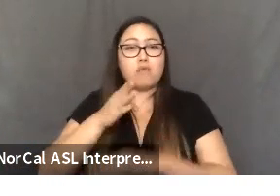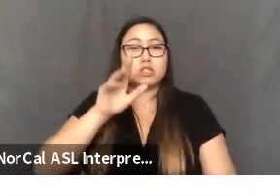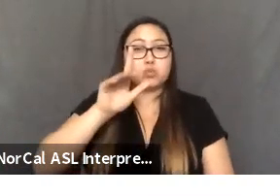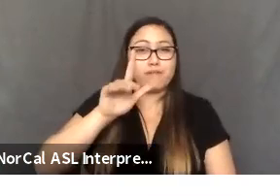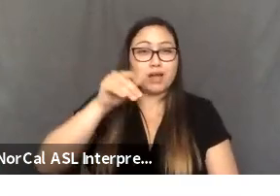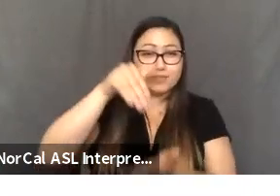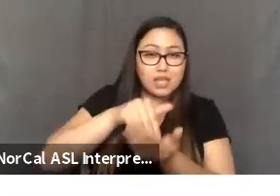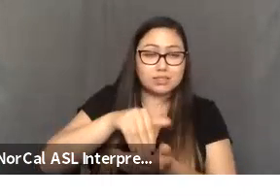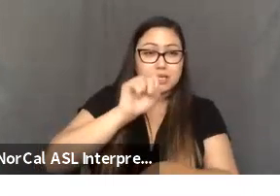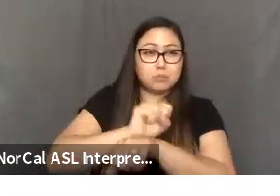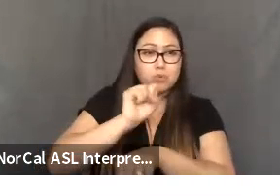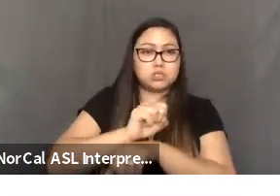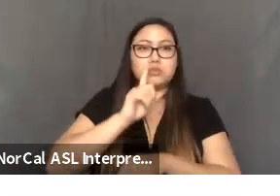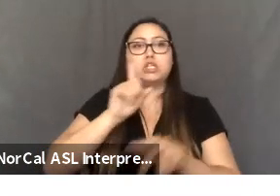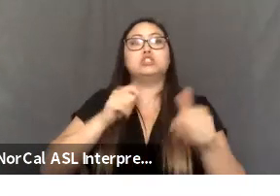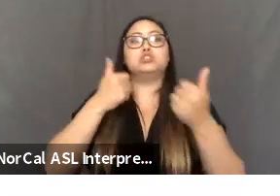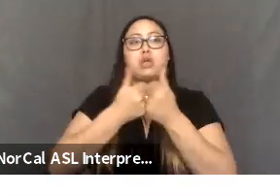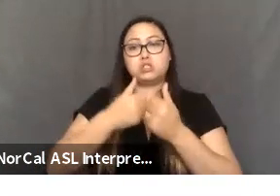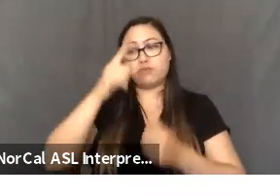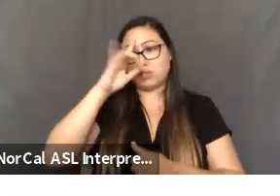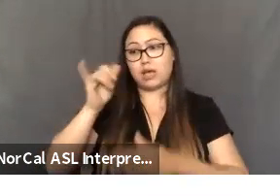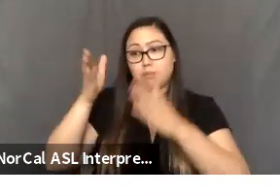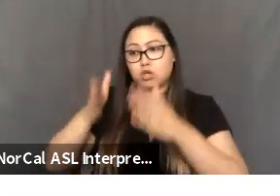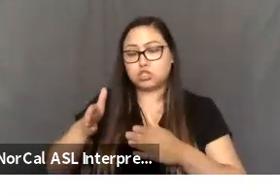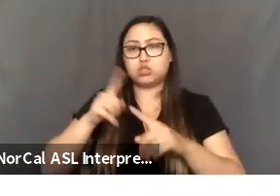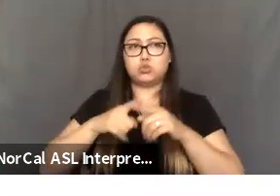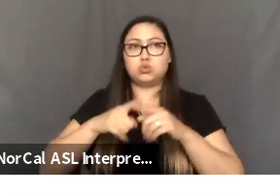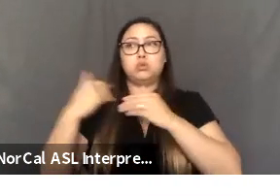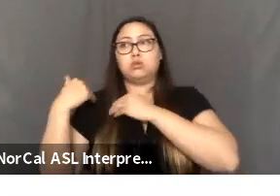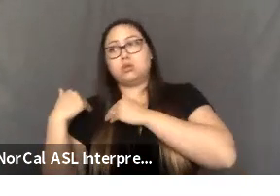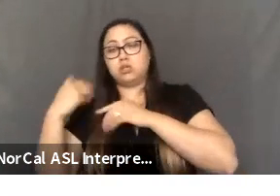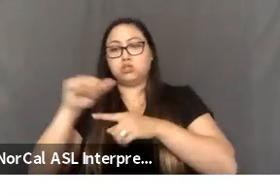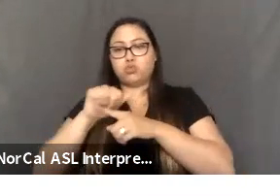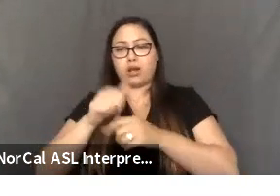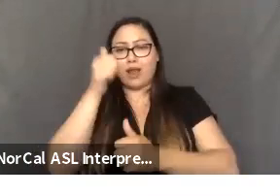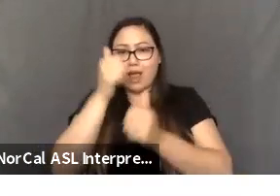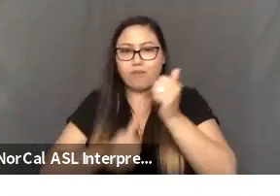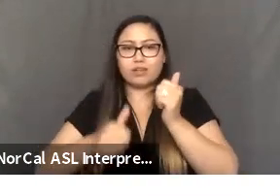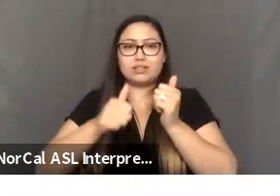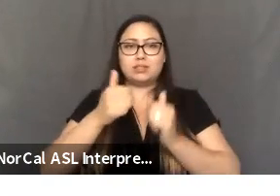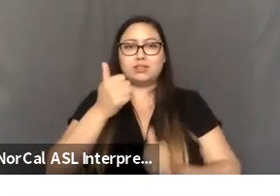and so it was challenging for her to be in charge of training every single one of those employees.